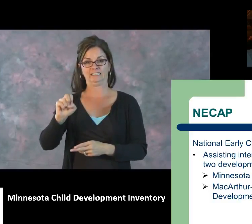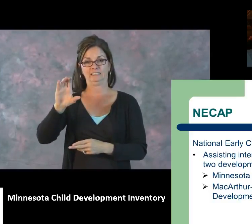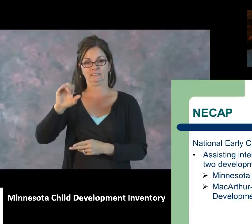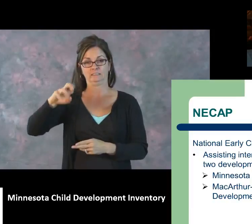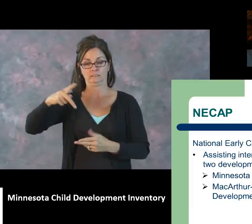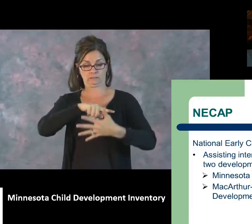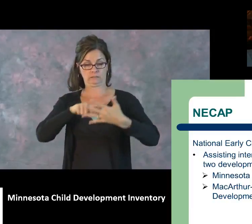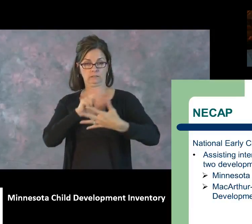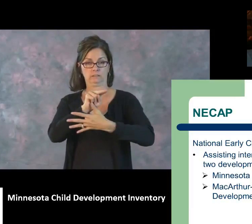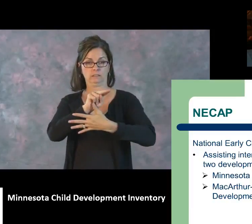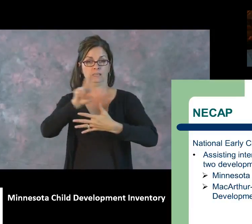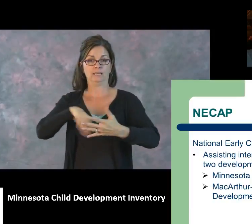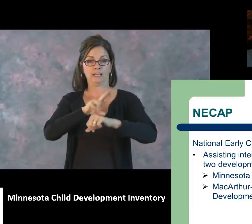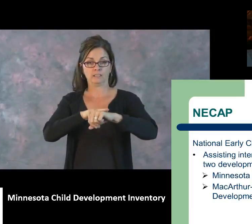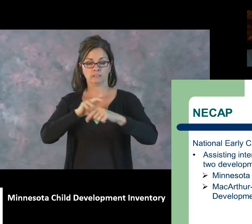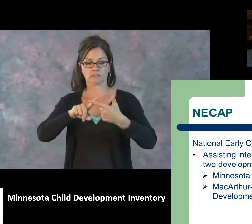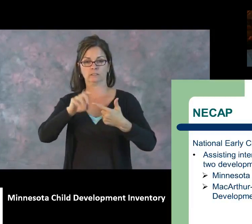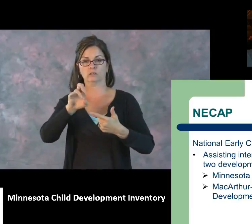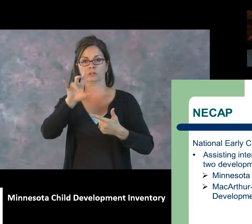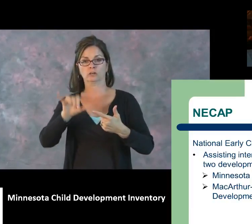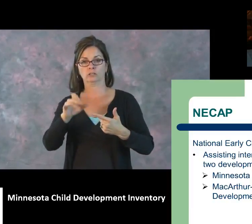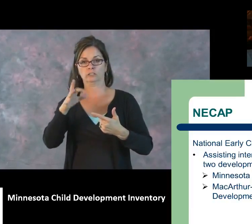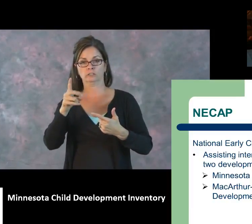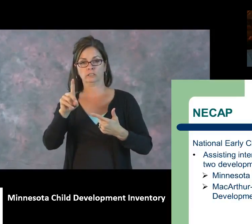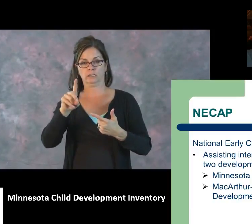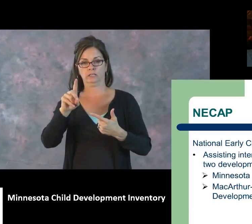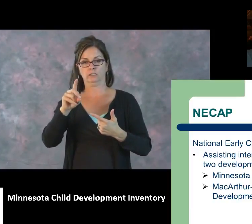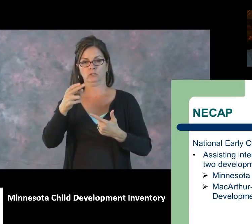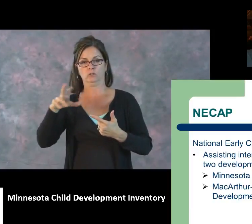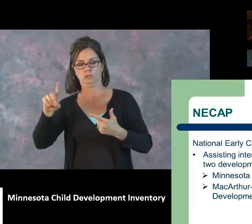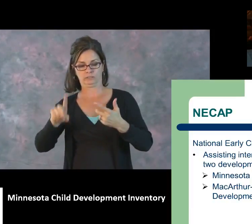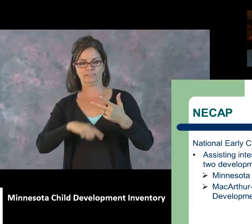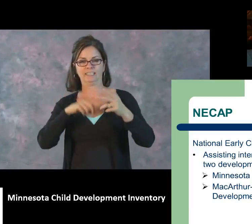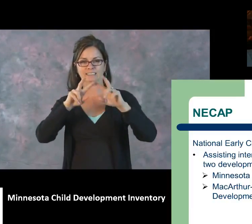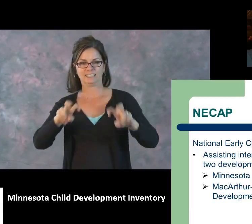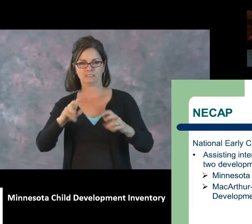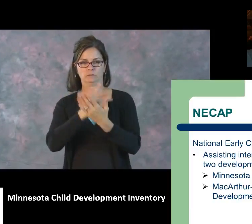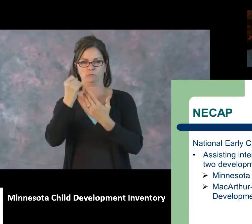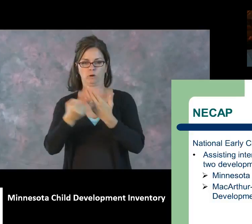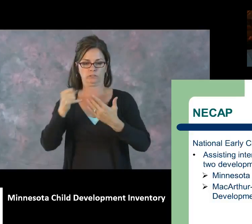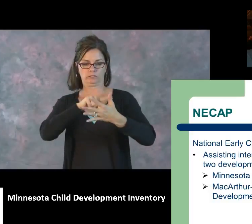for the National Early Childhood Assessment Project.